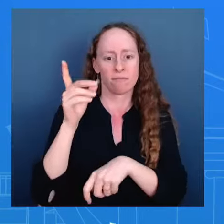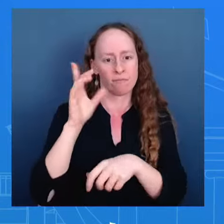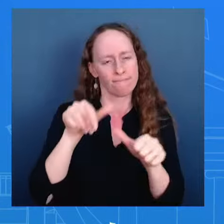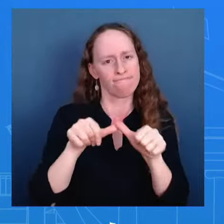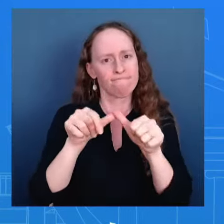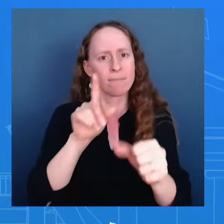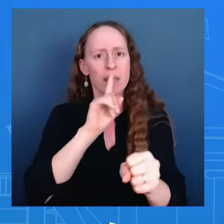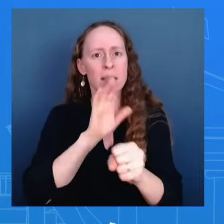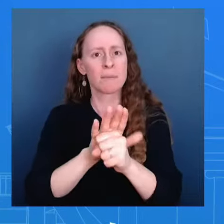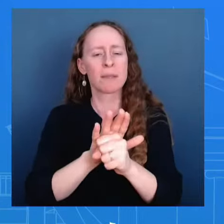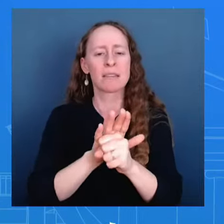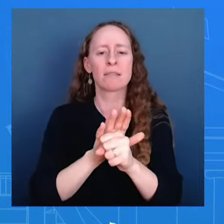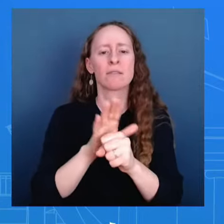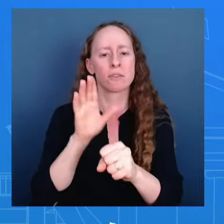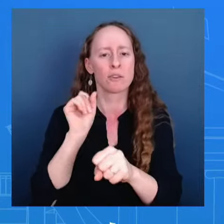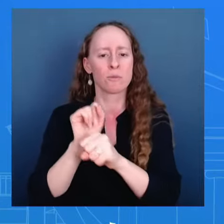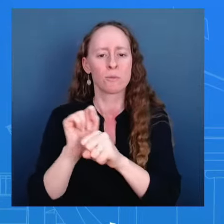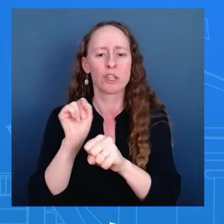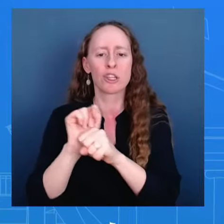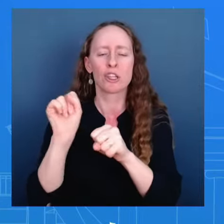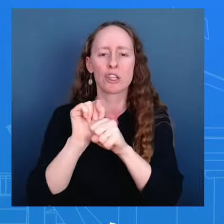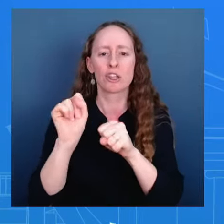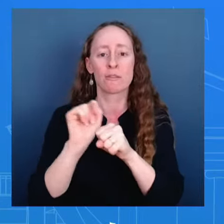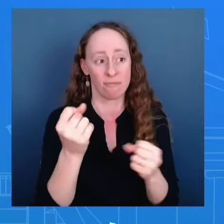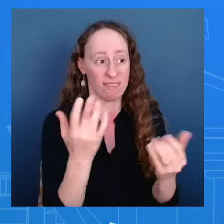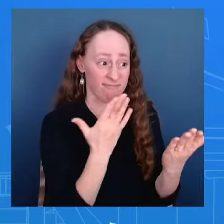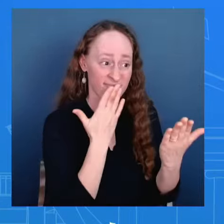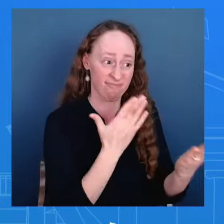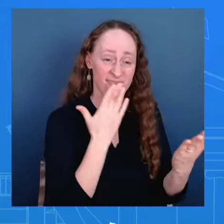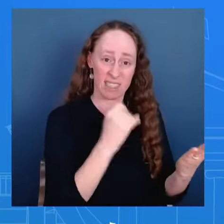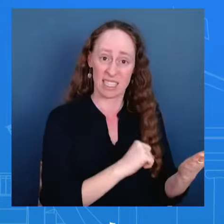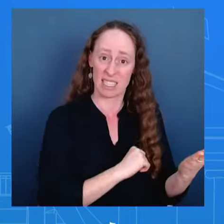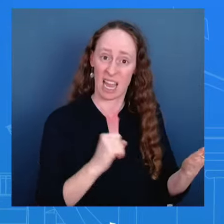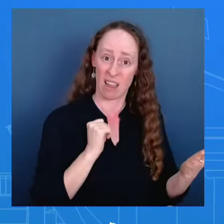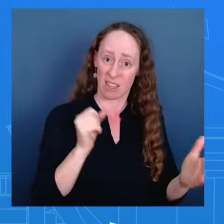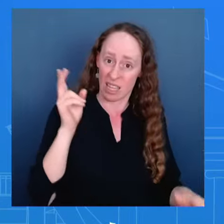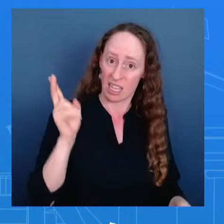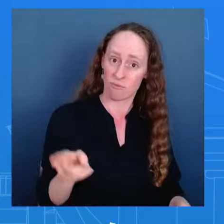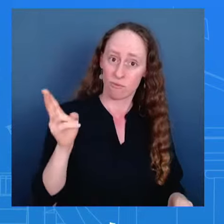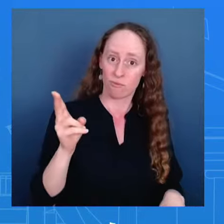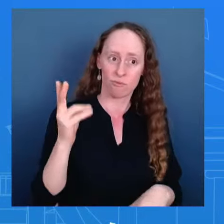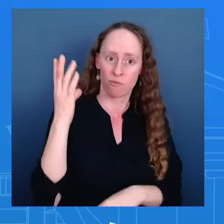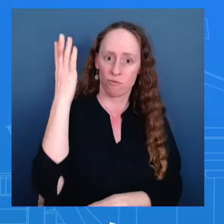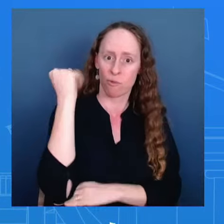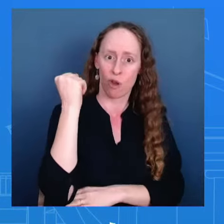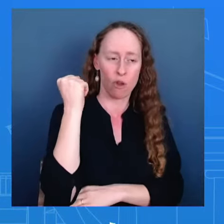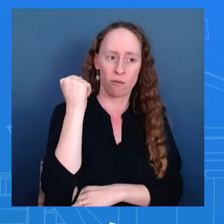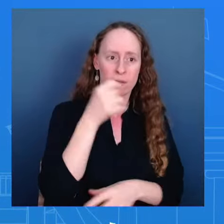it was monumental news, monumental moment. And that is for the rule of law, for the American people.